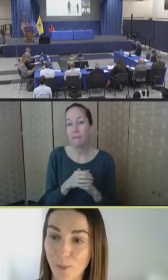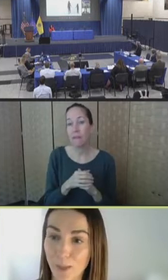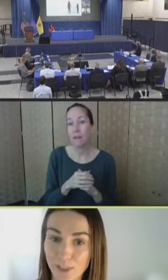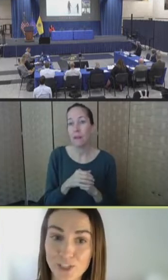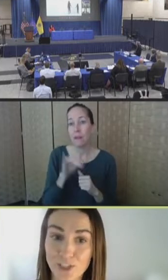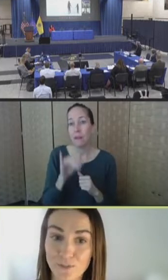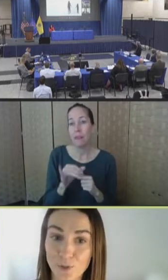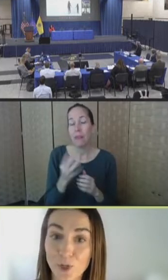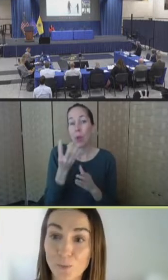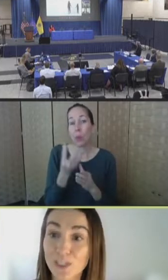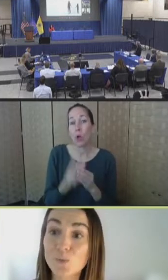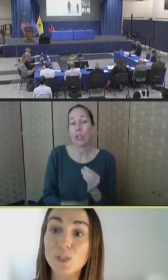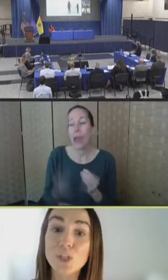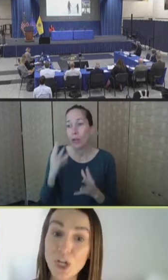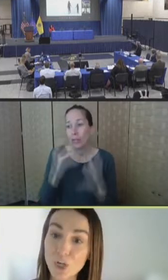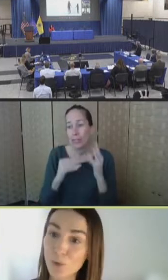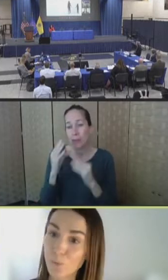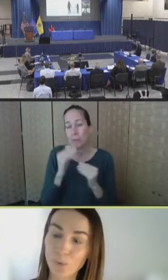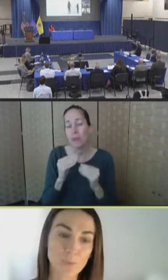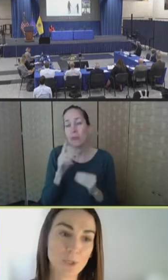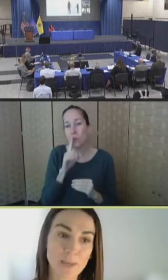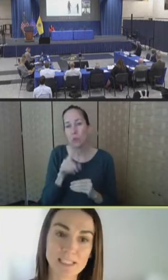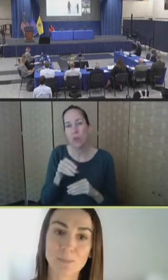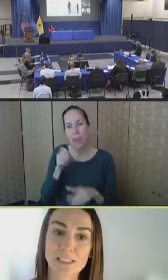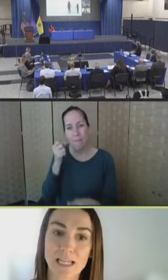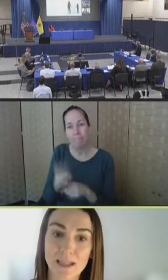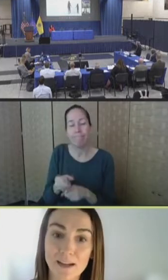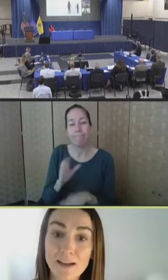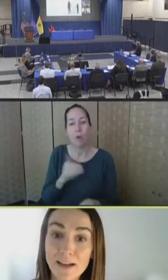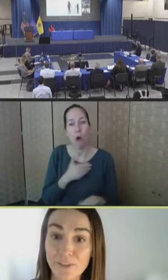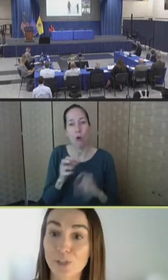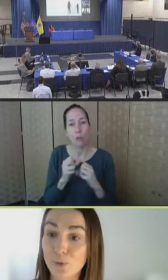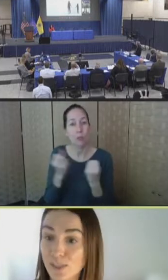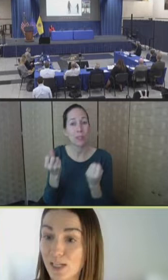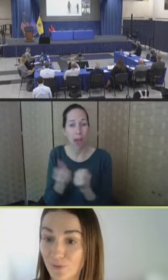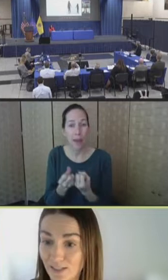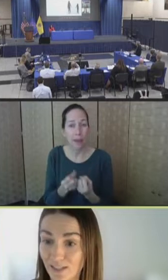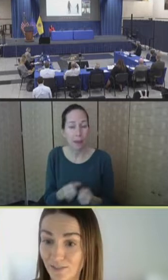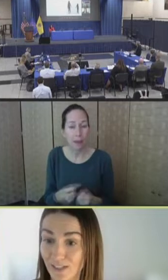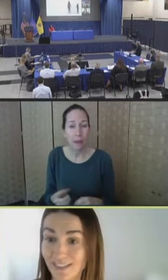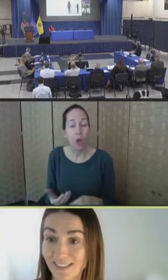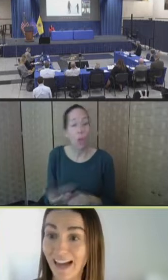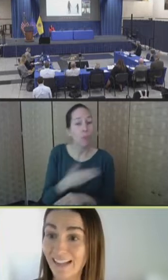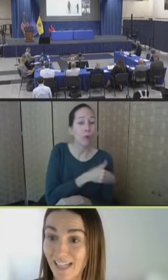our population if you will. Because we know with pre-pandemic data that losing a relative is highly